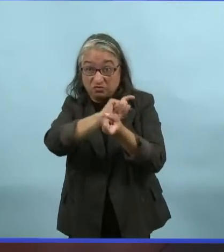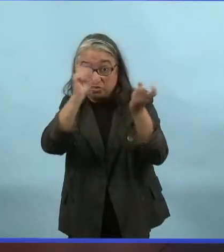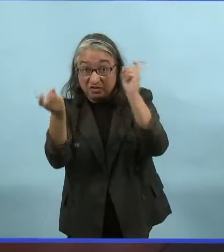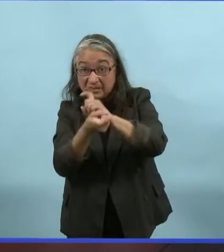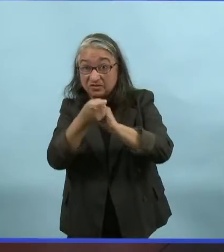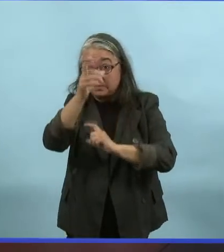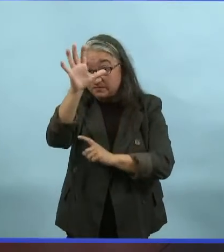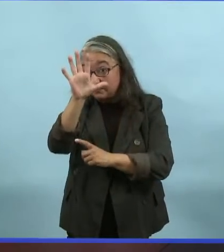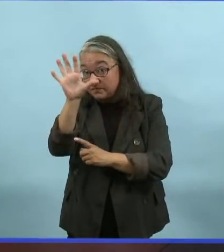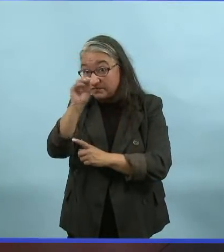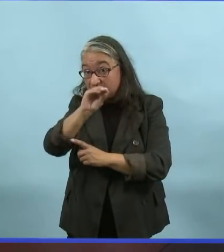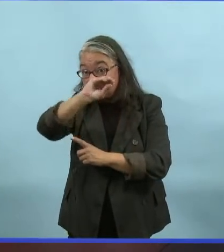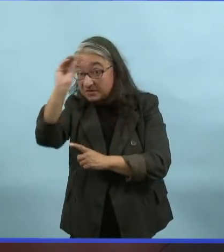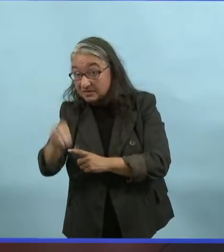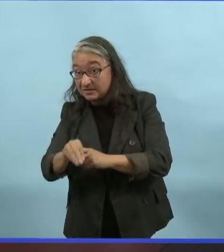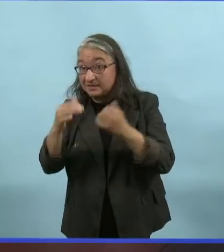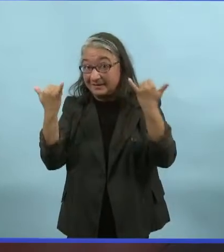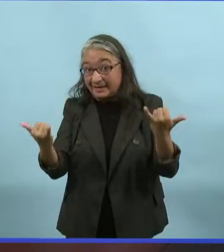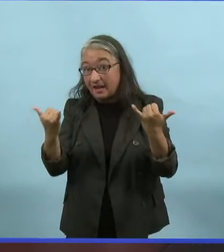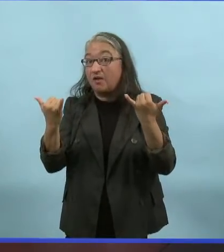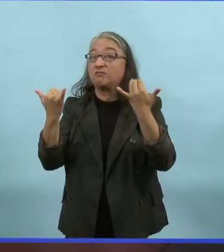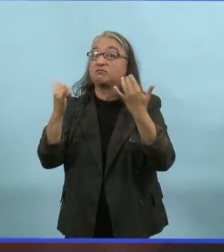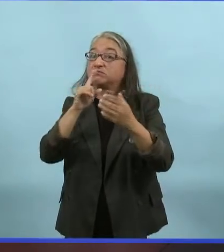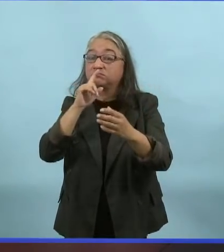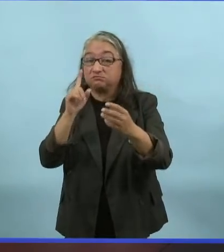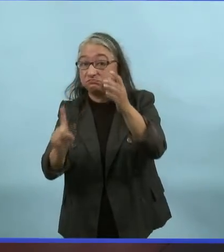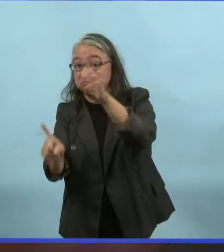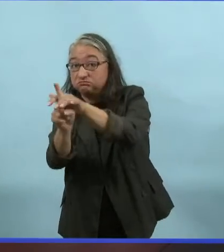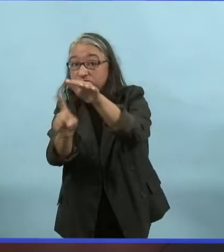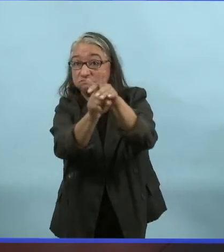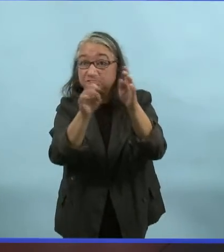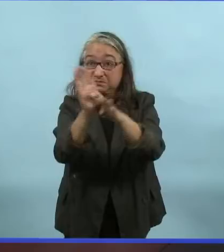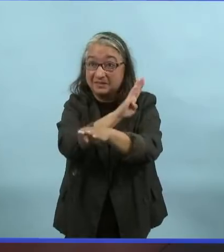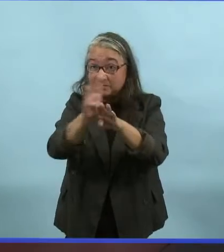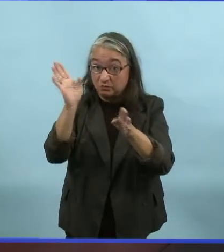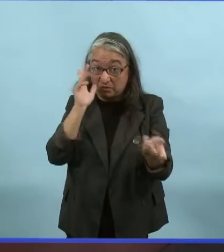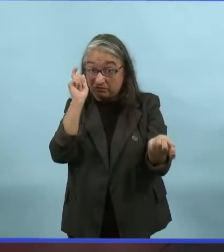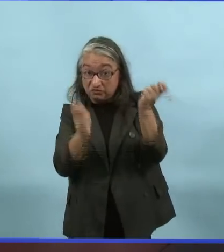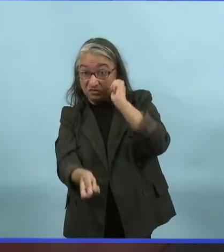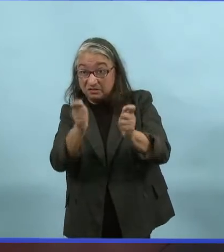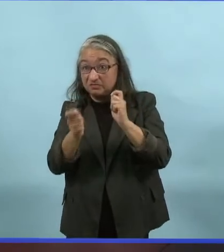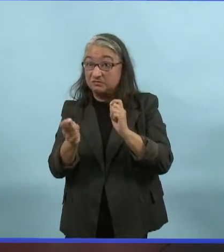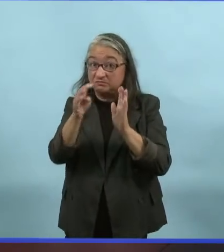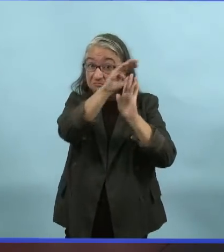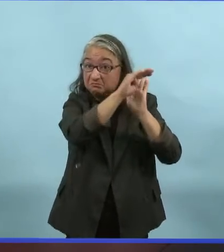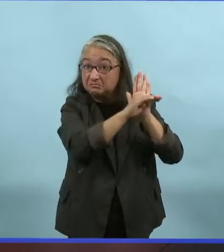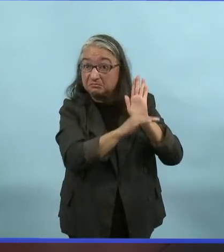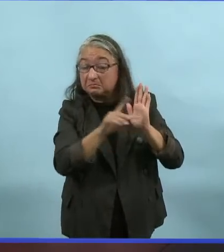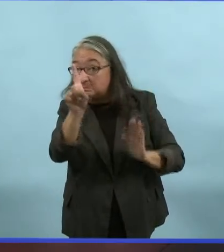given those those numbers given the trend and then add to that the vaccine rate the the protection